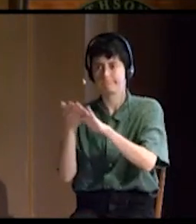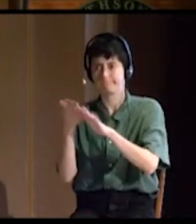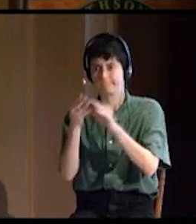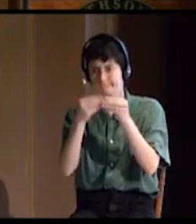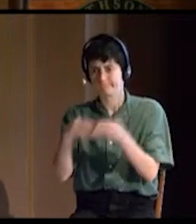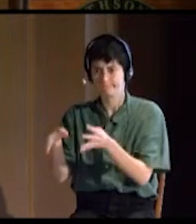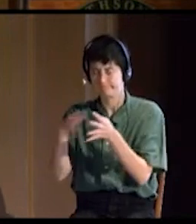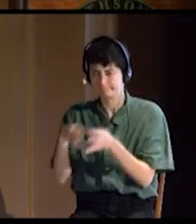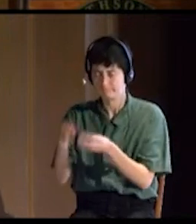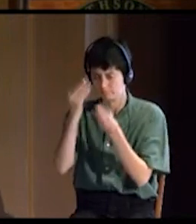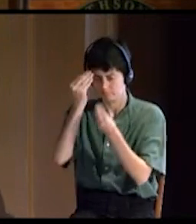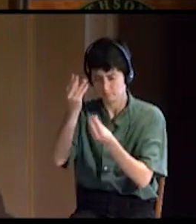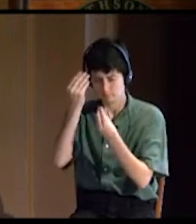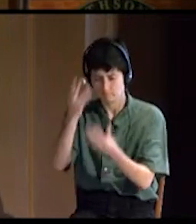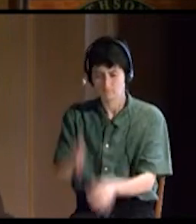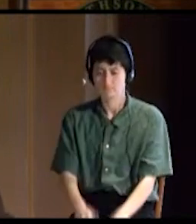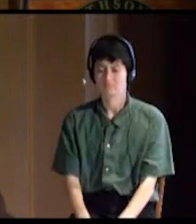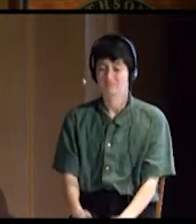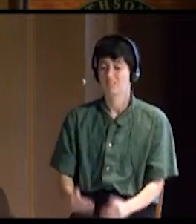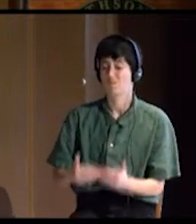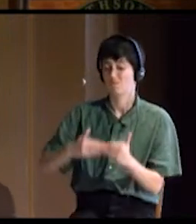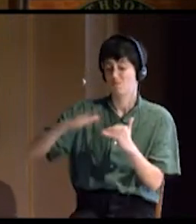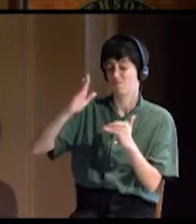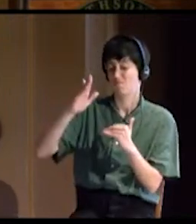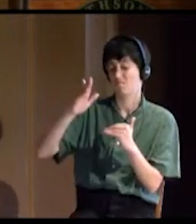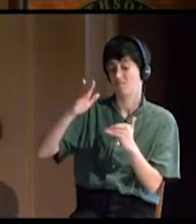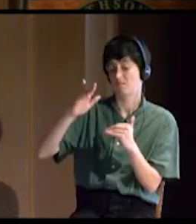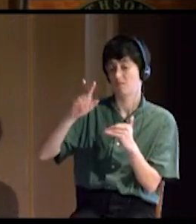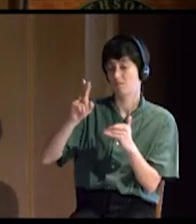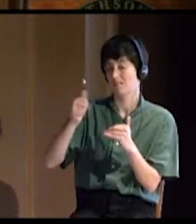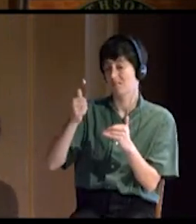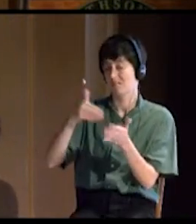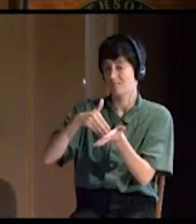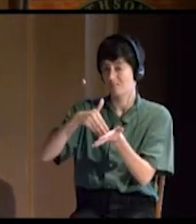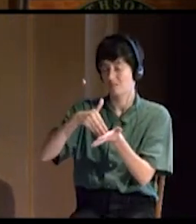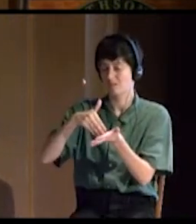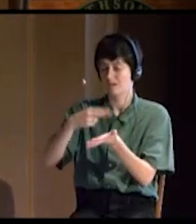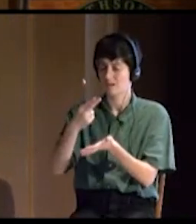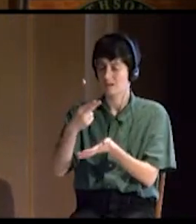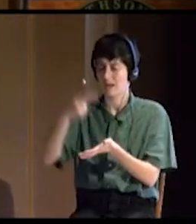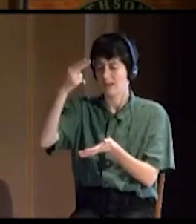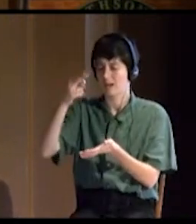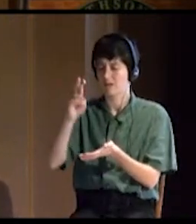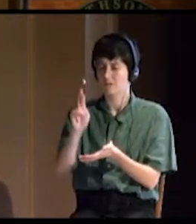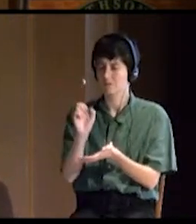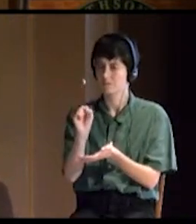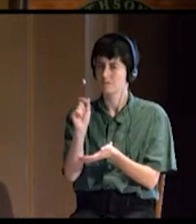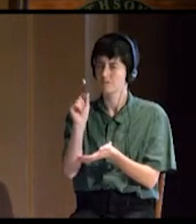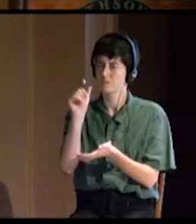over 10,000 high resolution specimens, as well as access to GPUs to process the parameters.